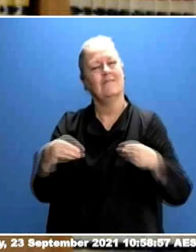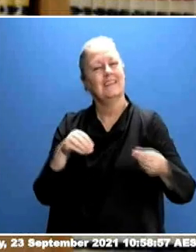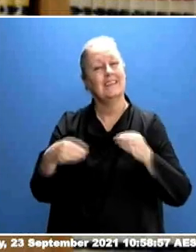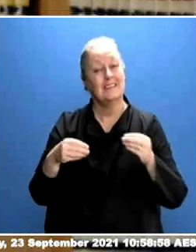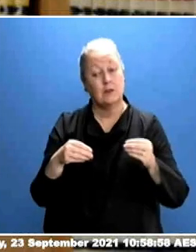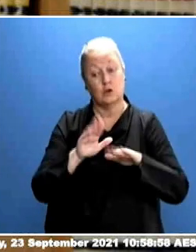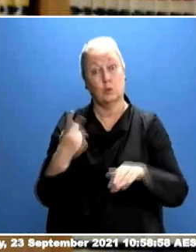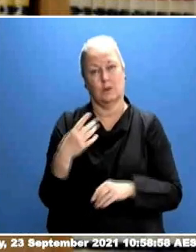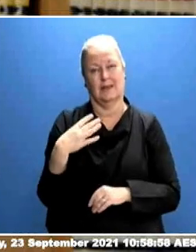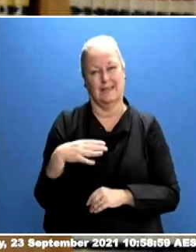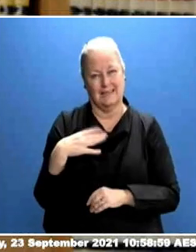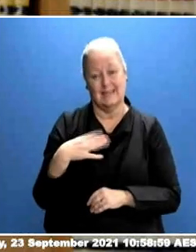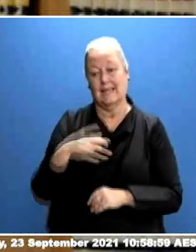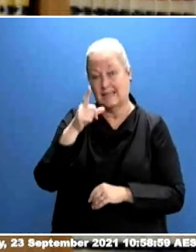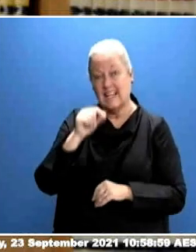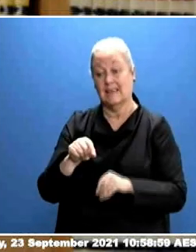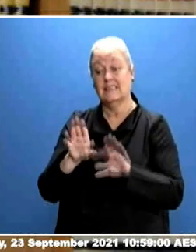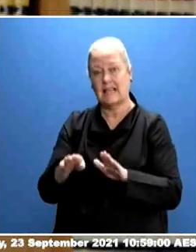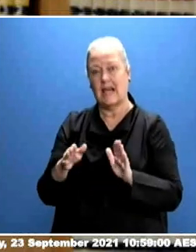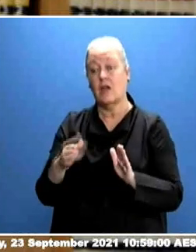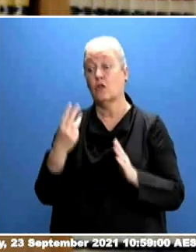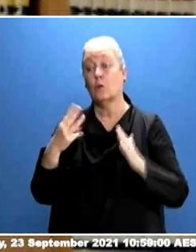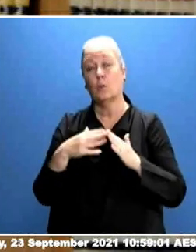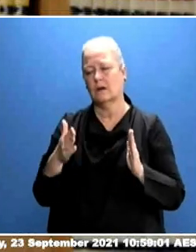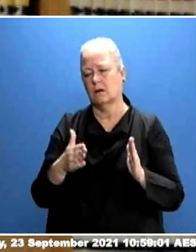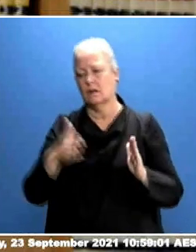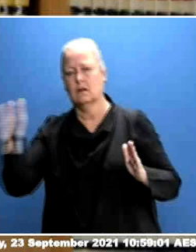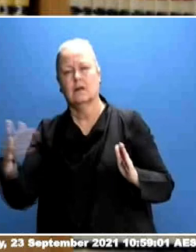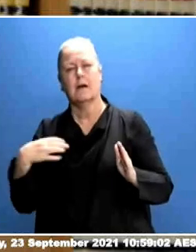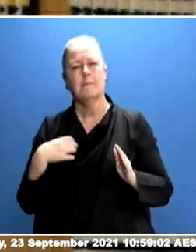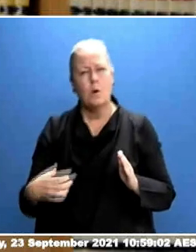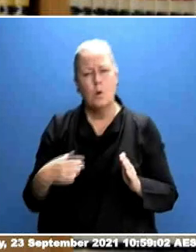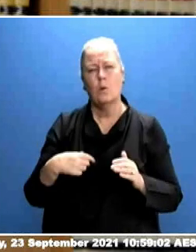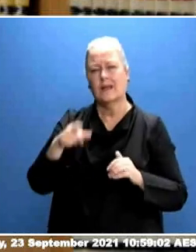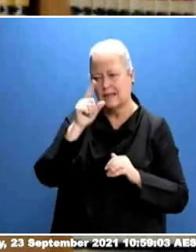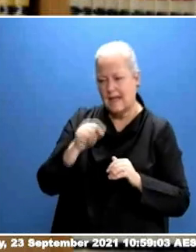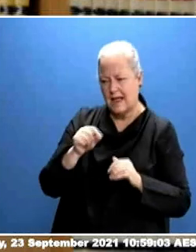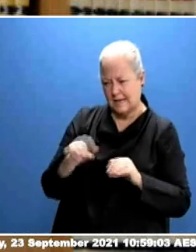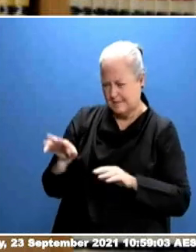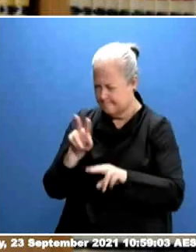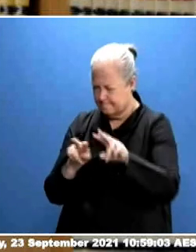they are able to stay longer and receive the care and support, the assessment and the intervention that they need in order to be able